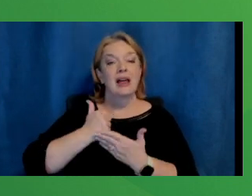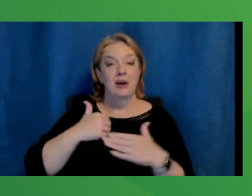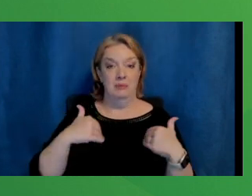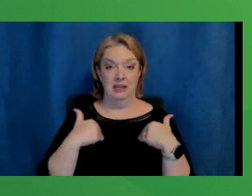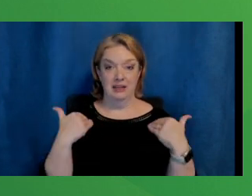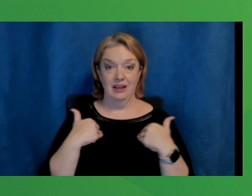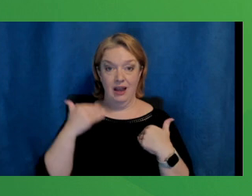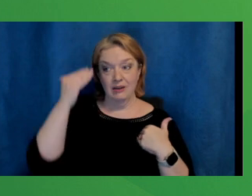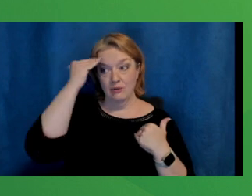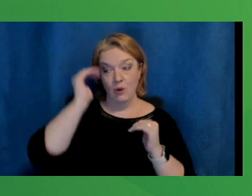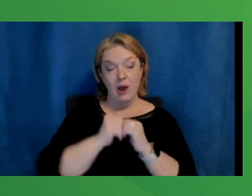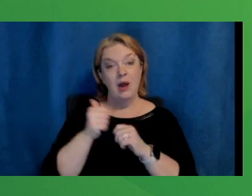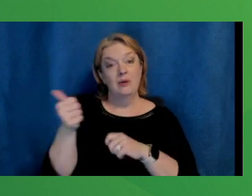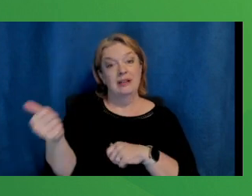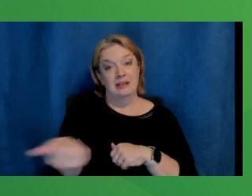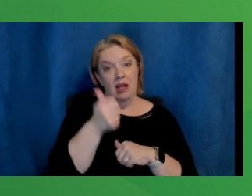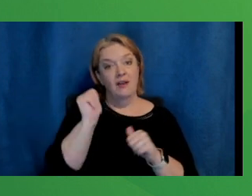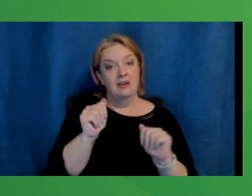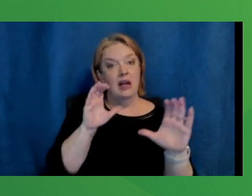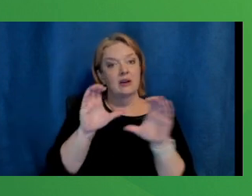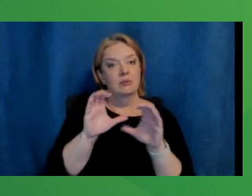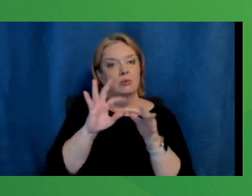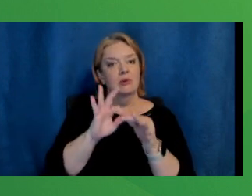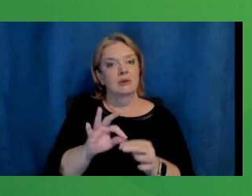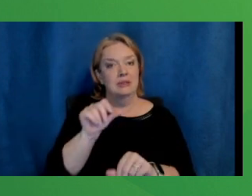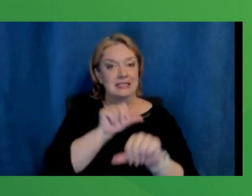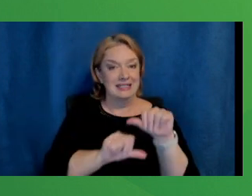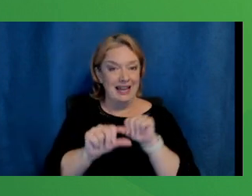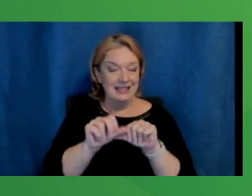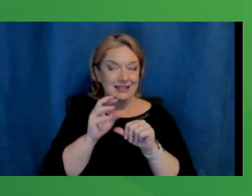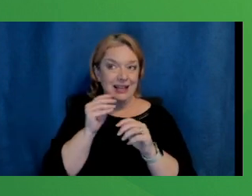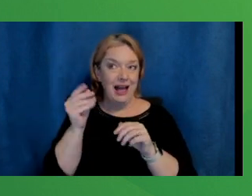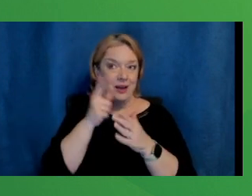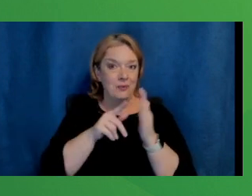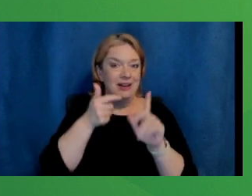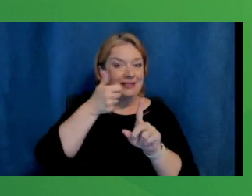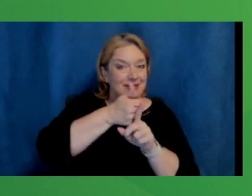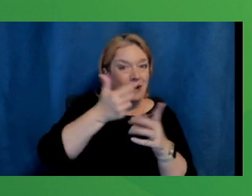and communicate about the future that they want and try to make that future a reality.